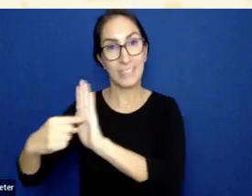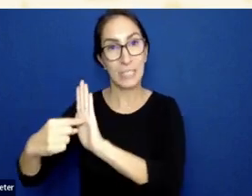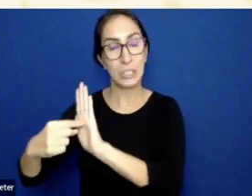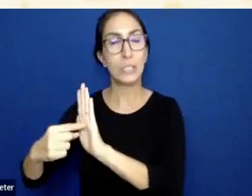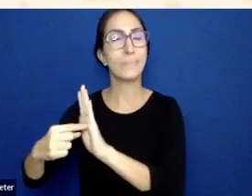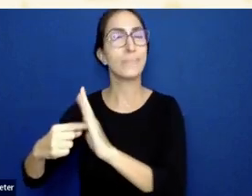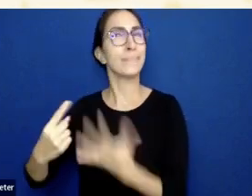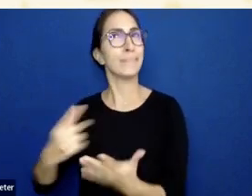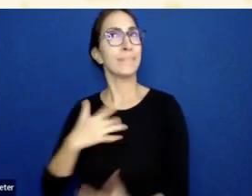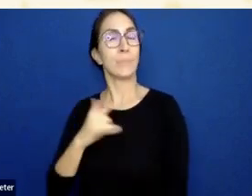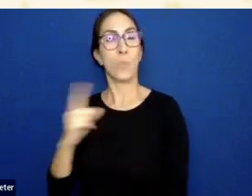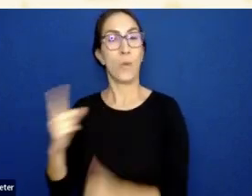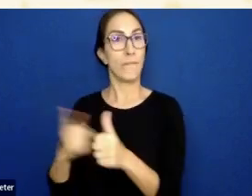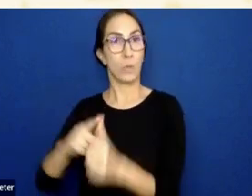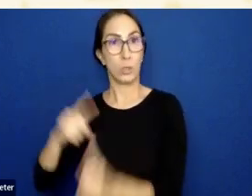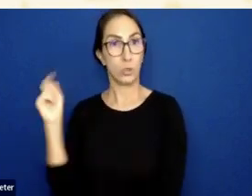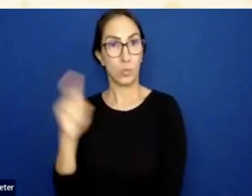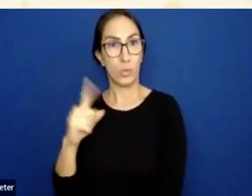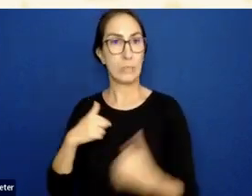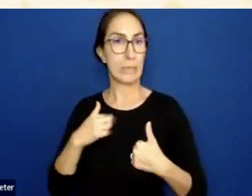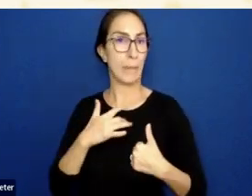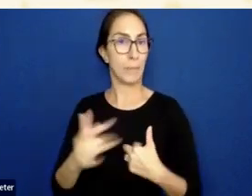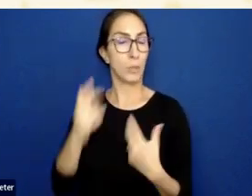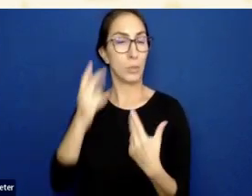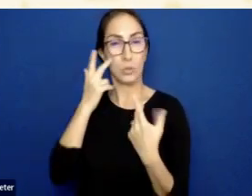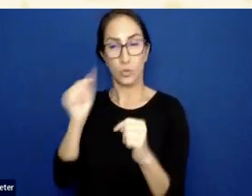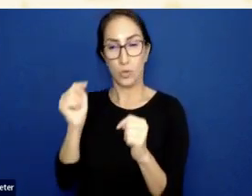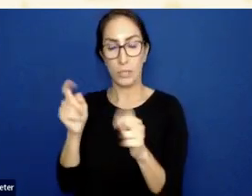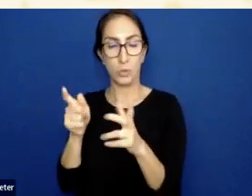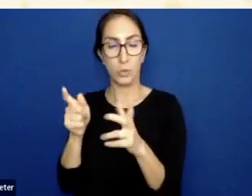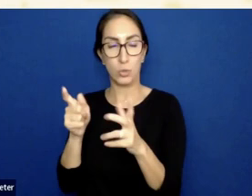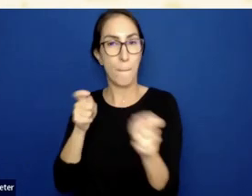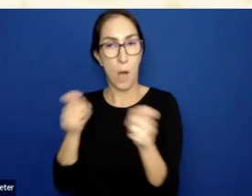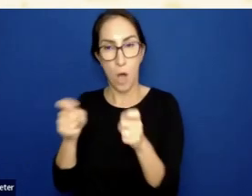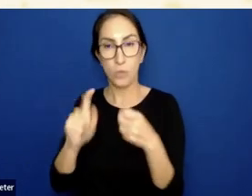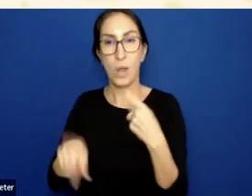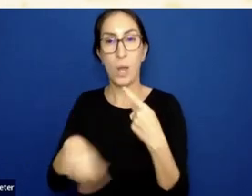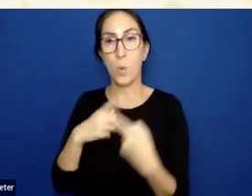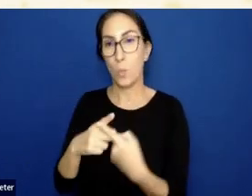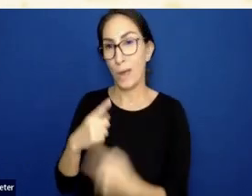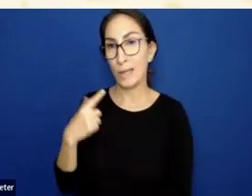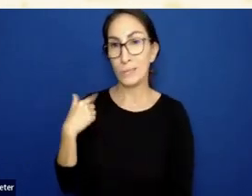that I usually try to just moderate when we want to work